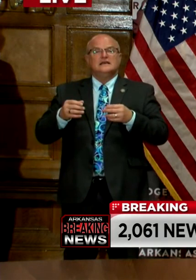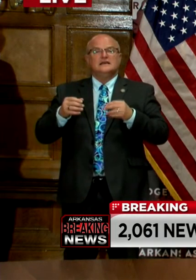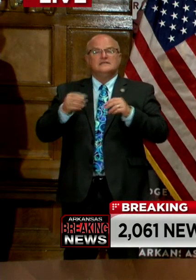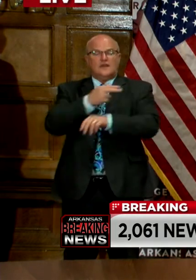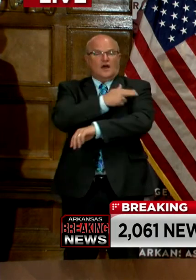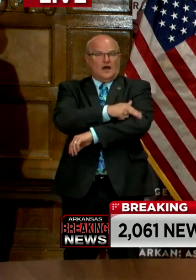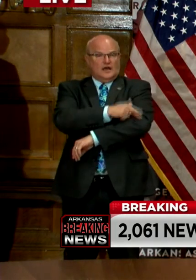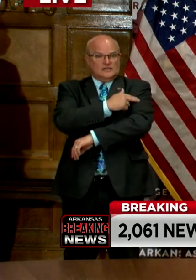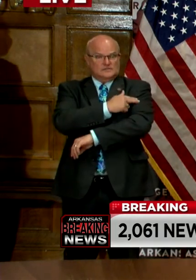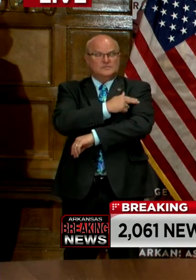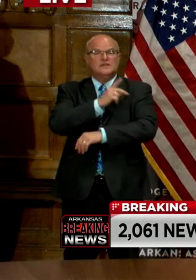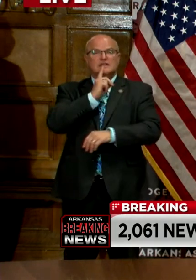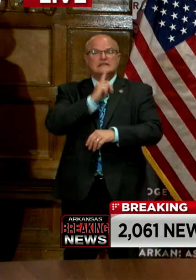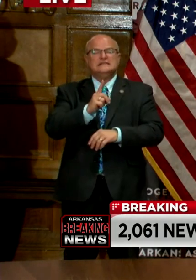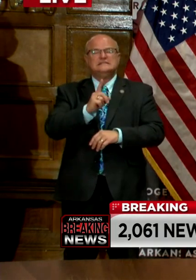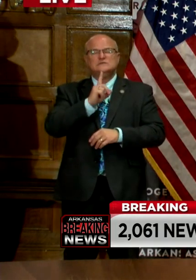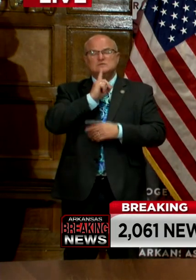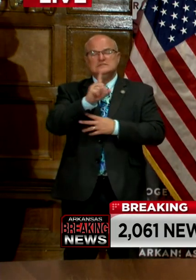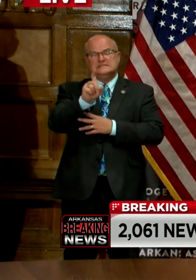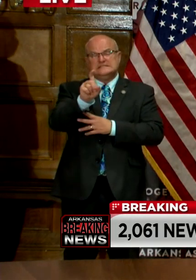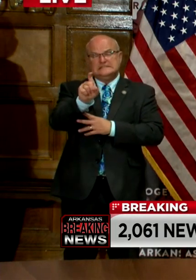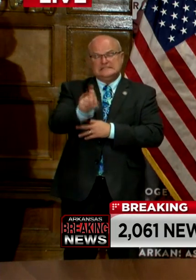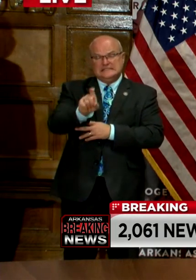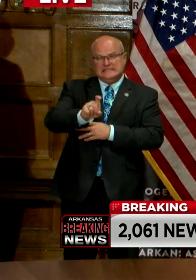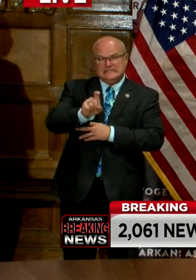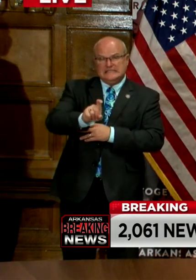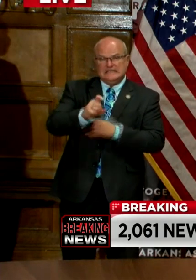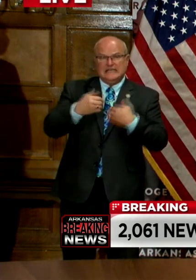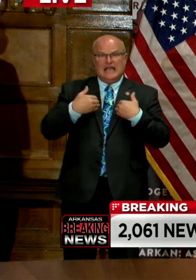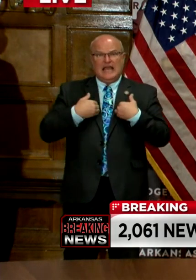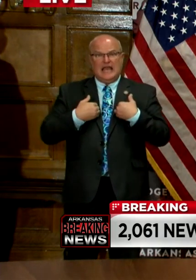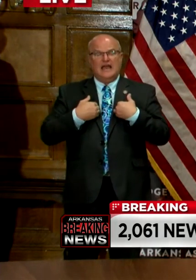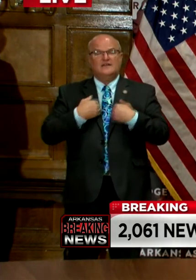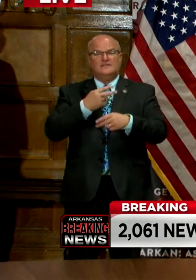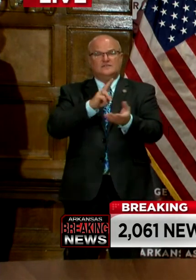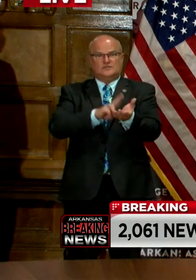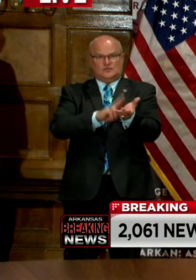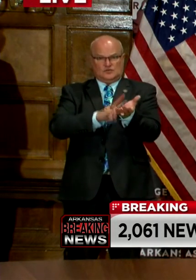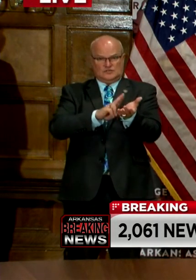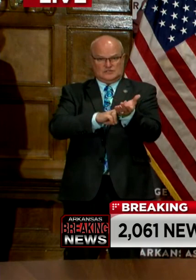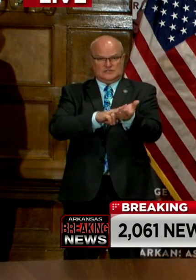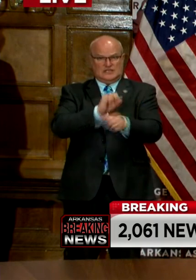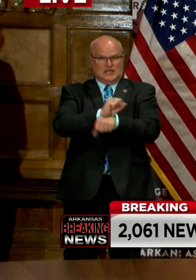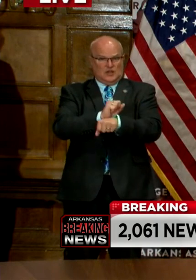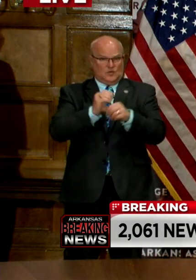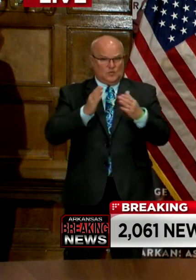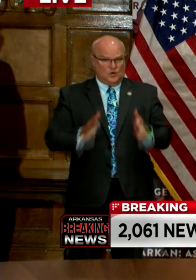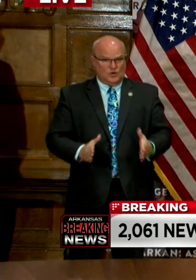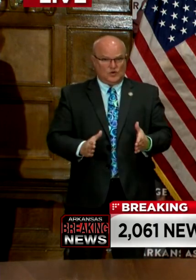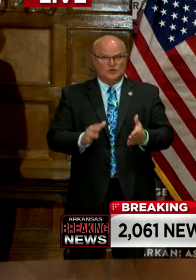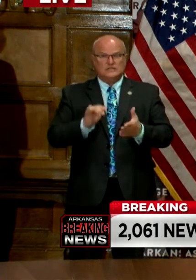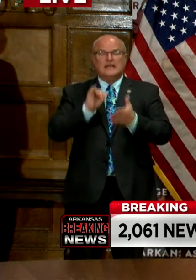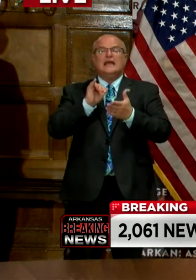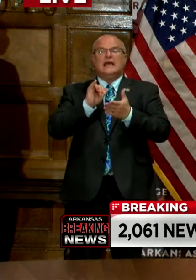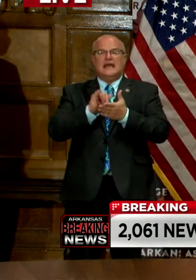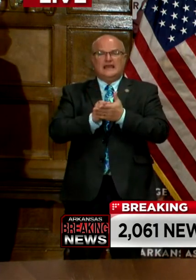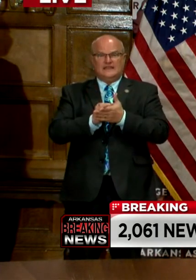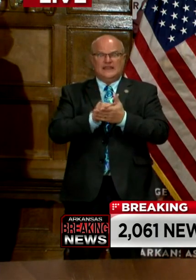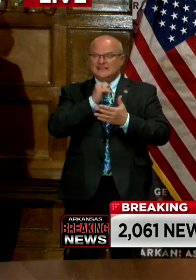RETURN TO THE WORK FORCE WITH ENHANCED PRECAUTIONS. WE PROVIDE GUIDELINES IN THE INSTANCE OF WHICH THE HOSPITAL